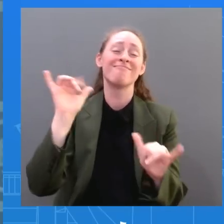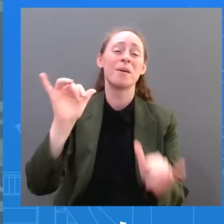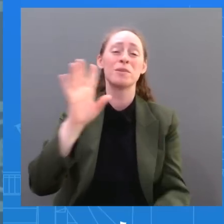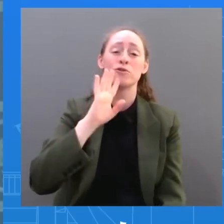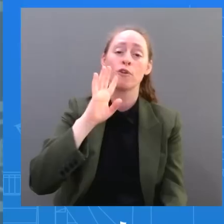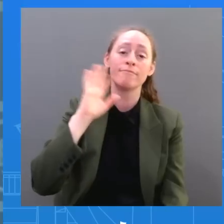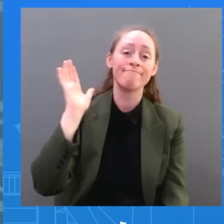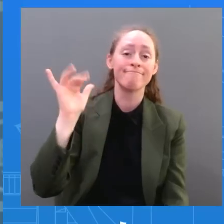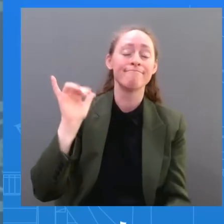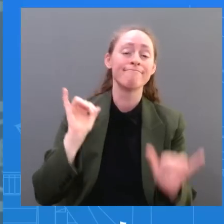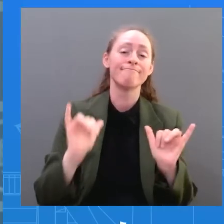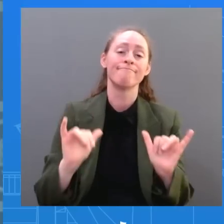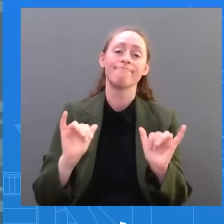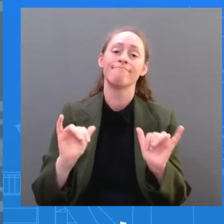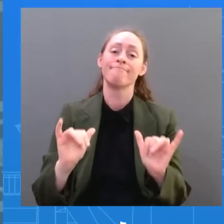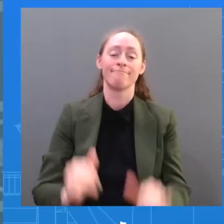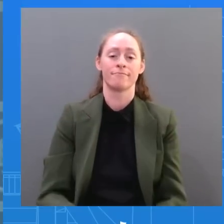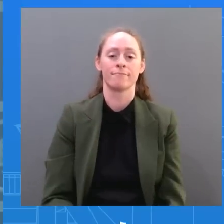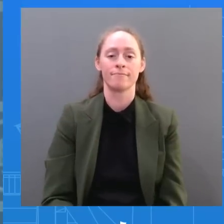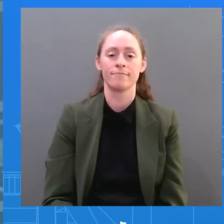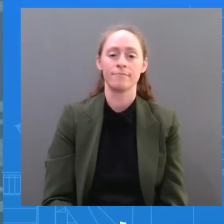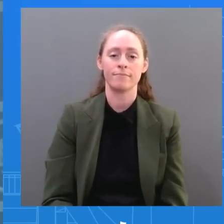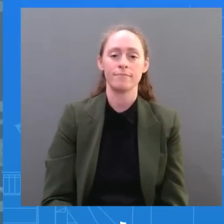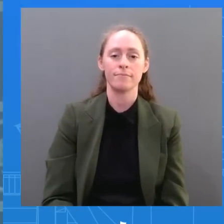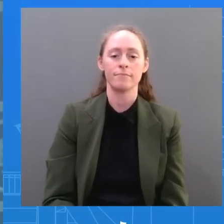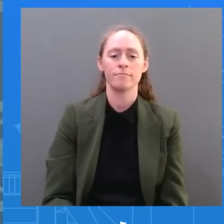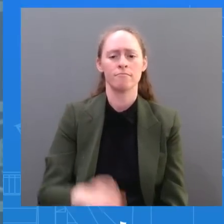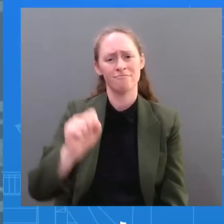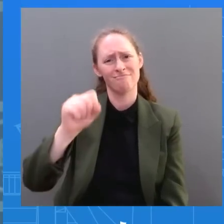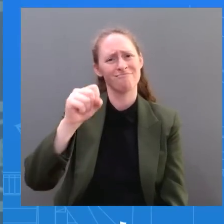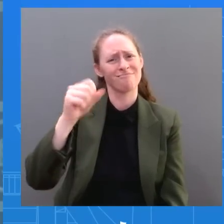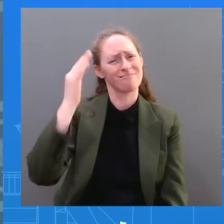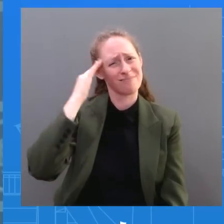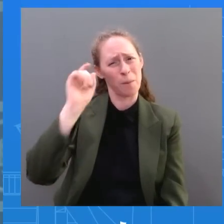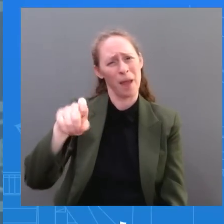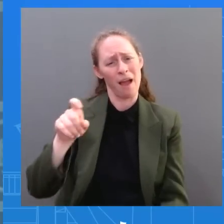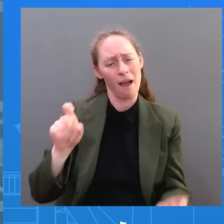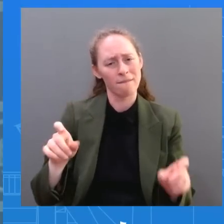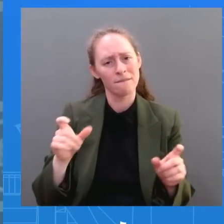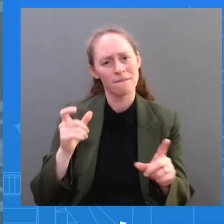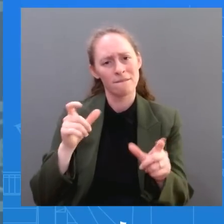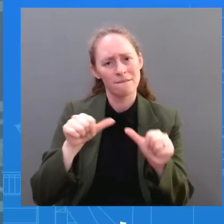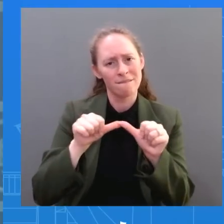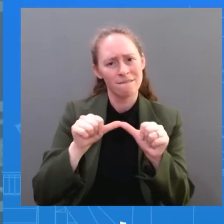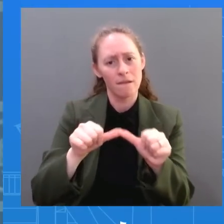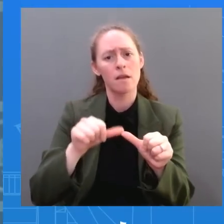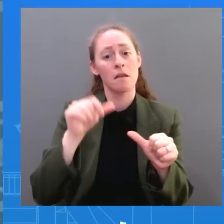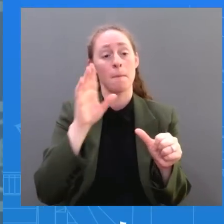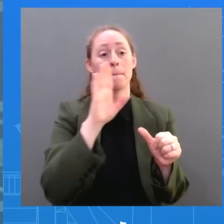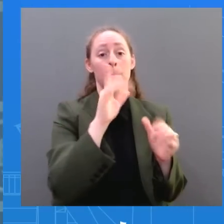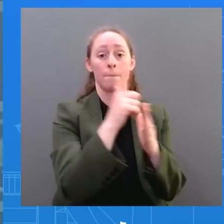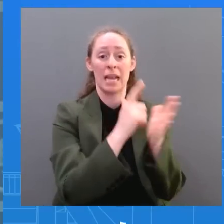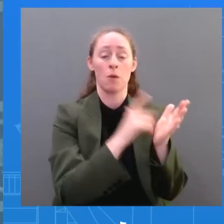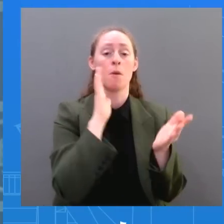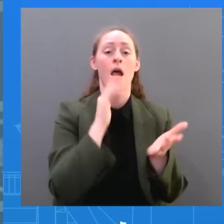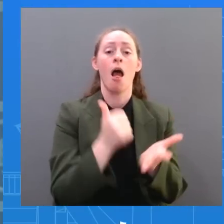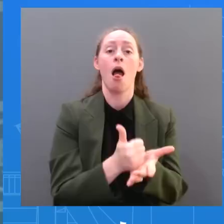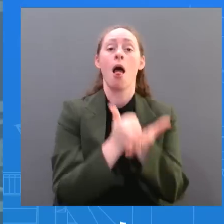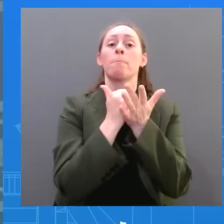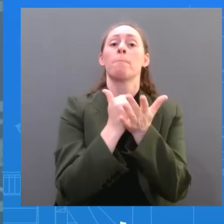The bipartisan bill is going to save some lives. Like, that is -- that is true; it will save some lives. But we need more -- we need to do more work.